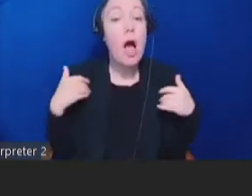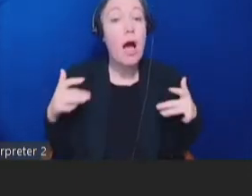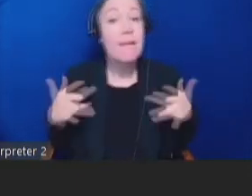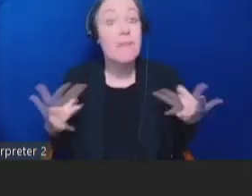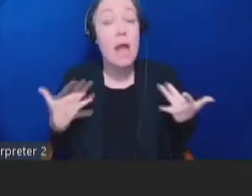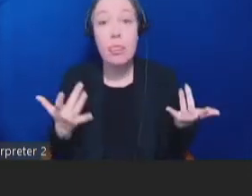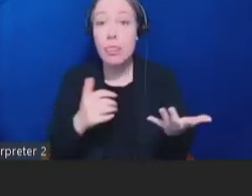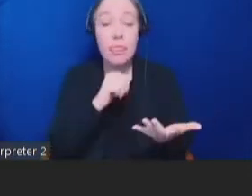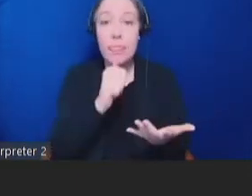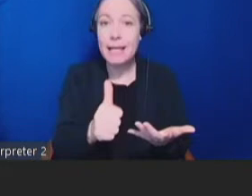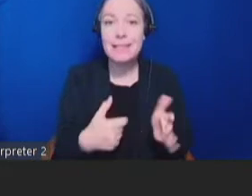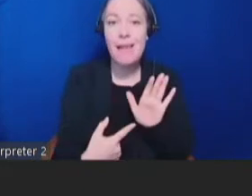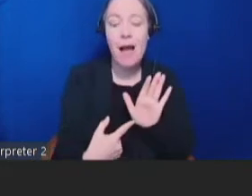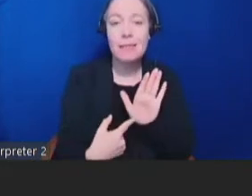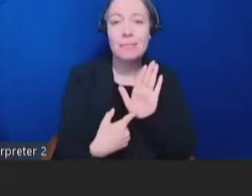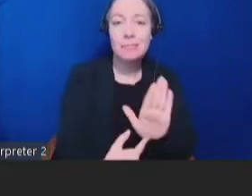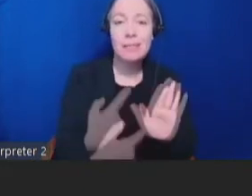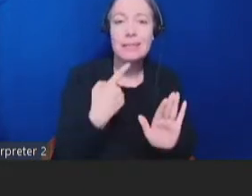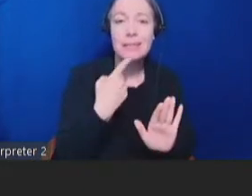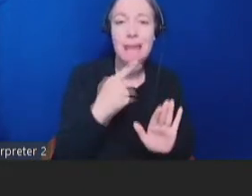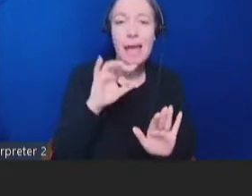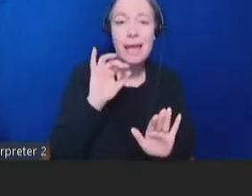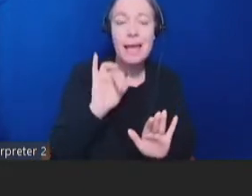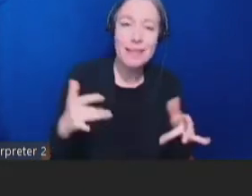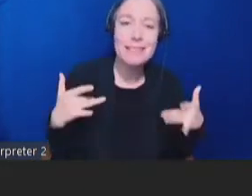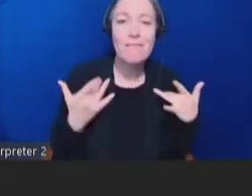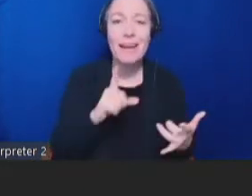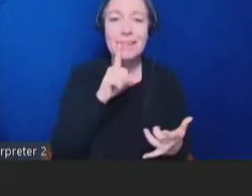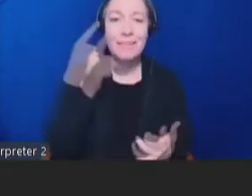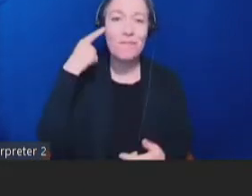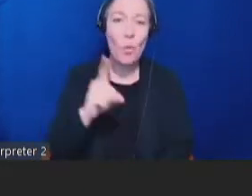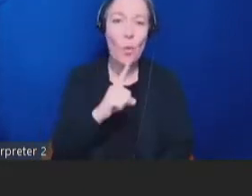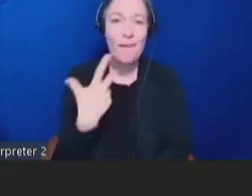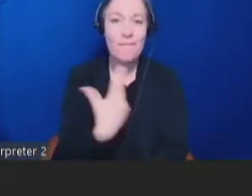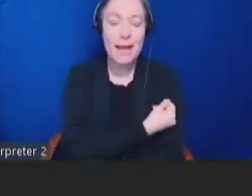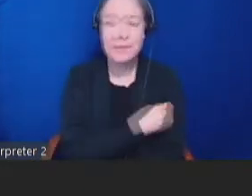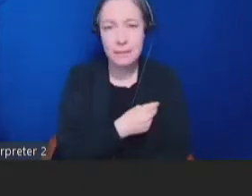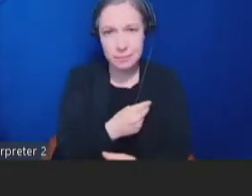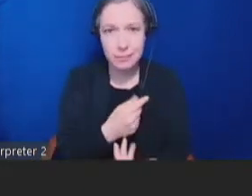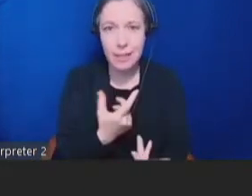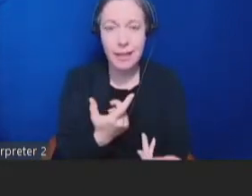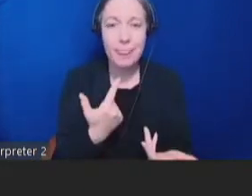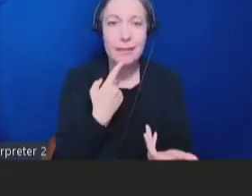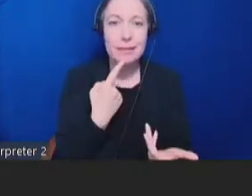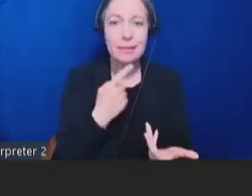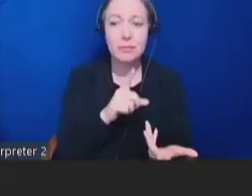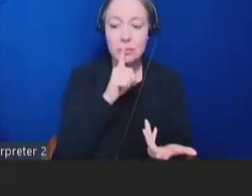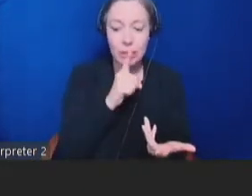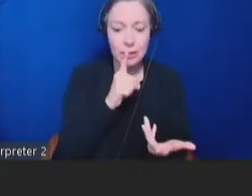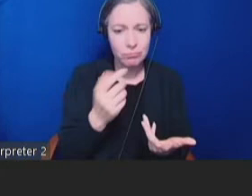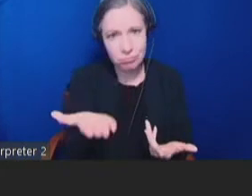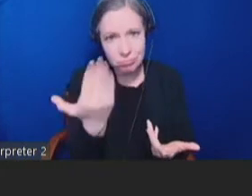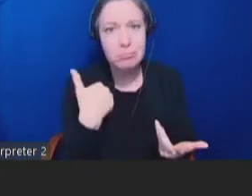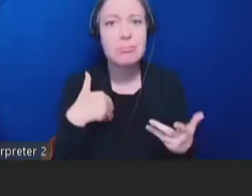event as a vaccine event or a vaccination effort. It was really to encourage people to come out to